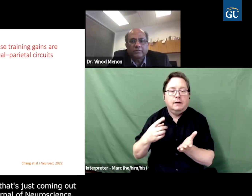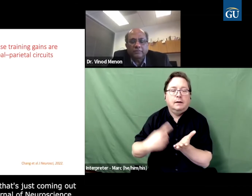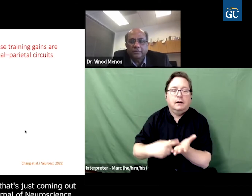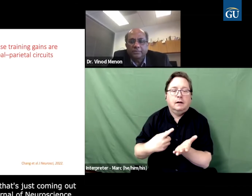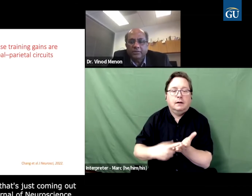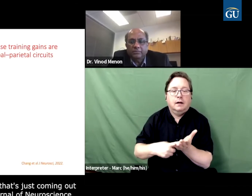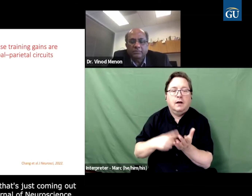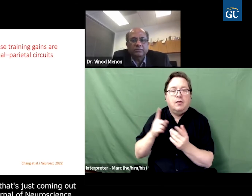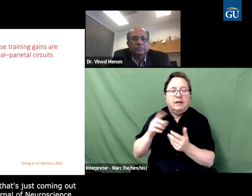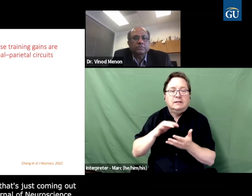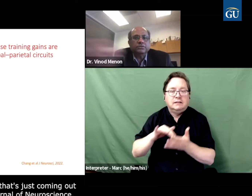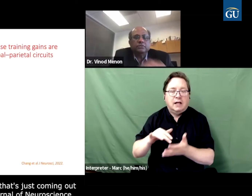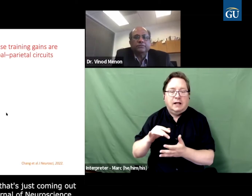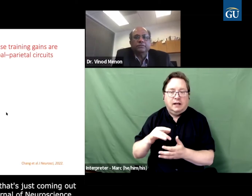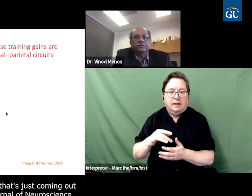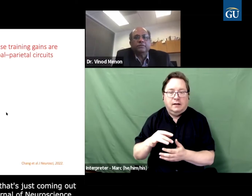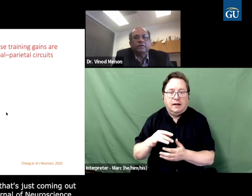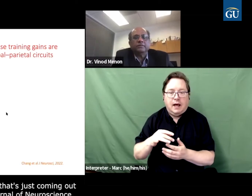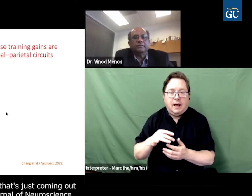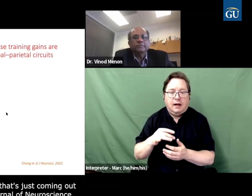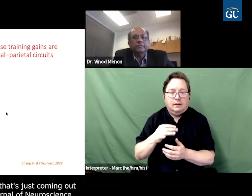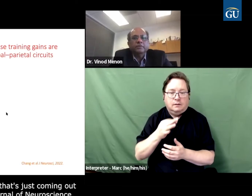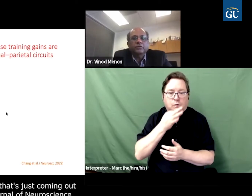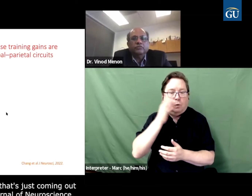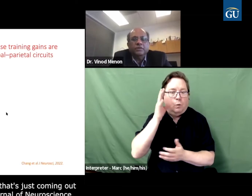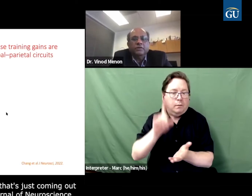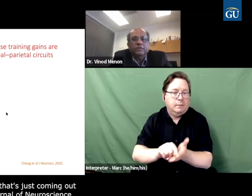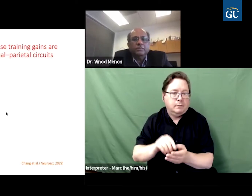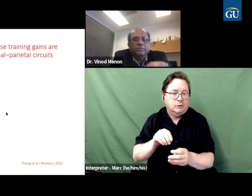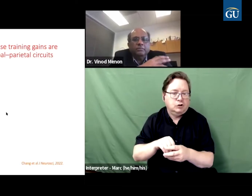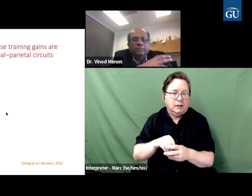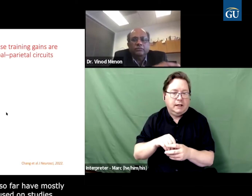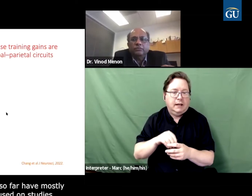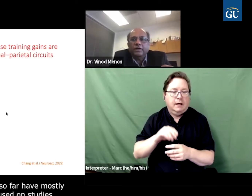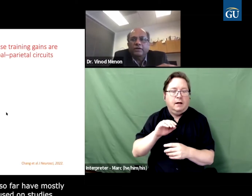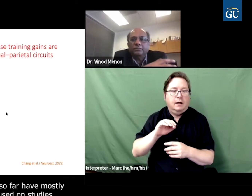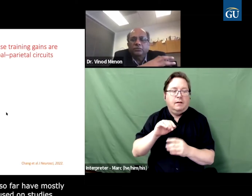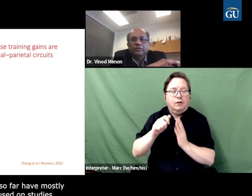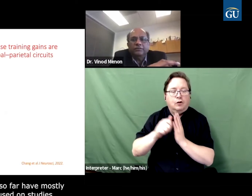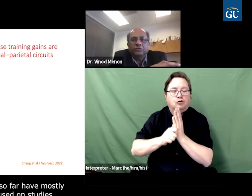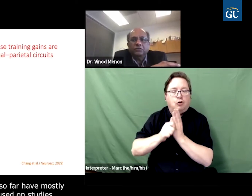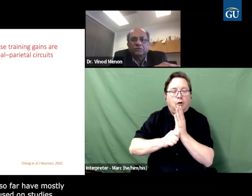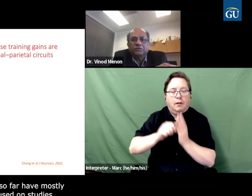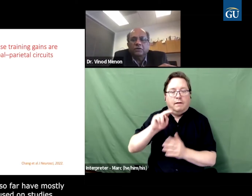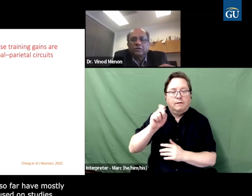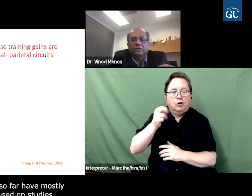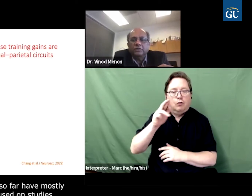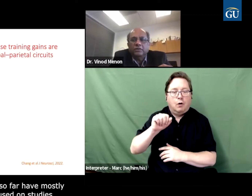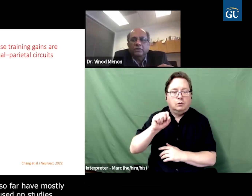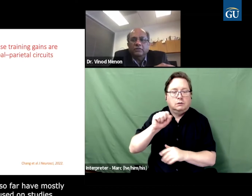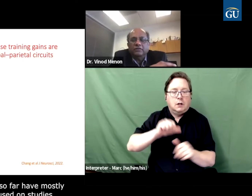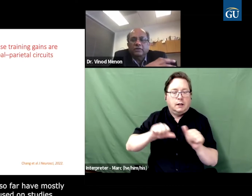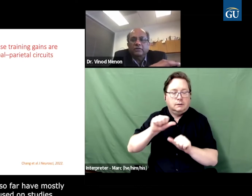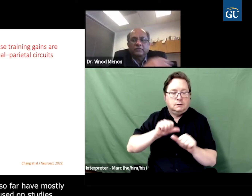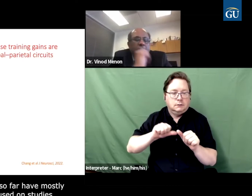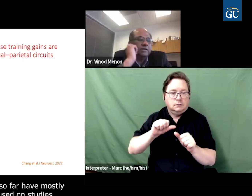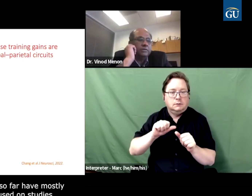this study that's just coming out in the journal of neuroscience so we